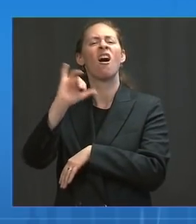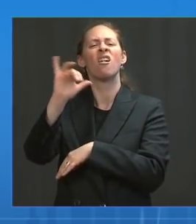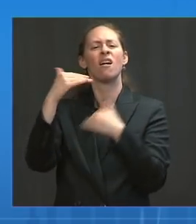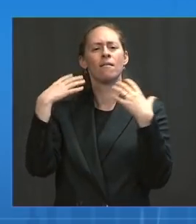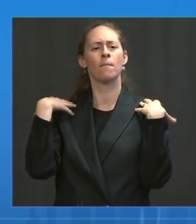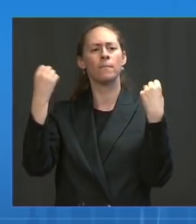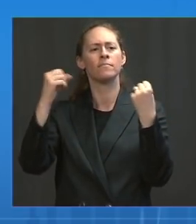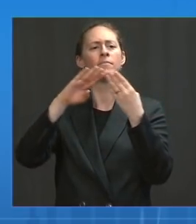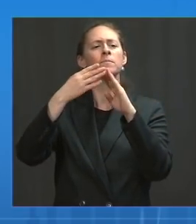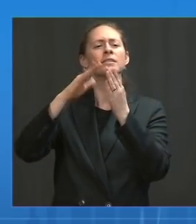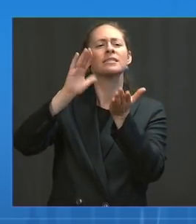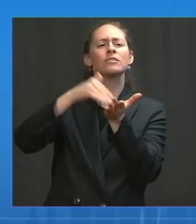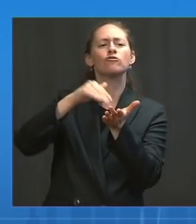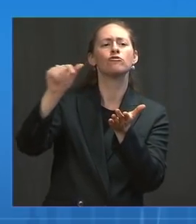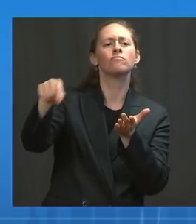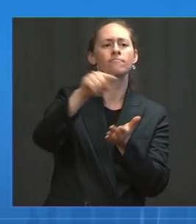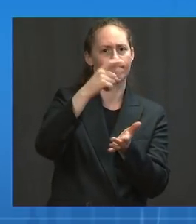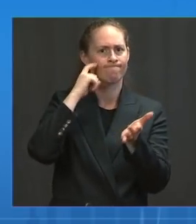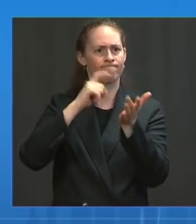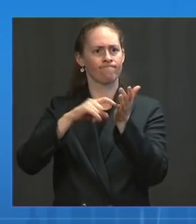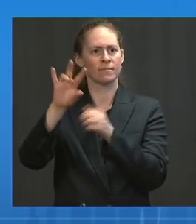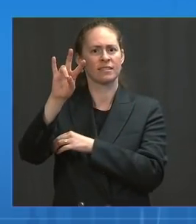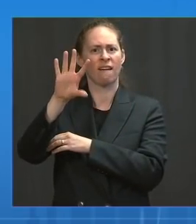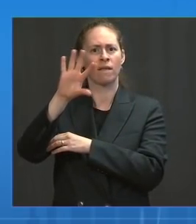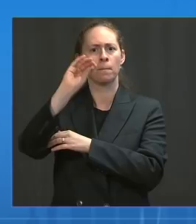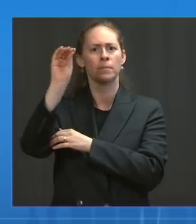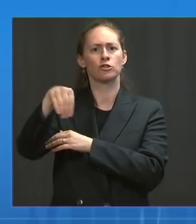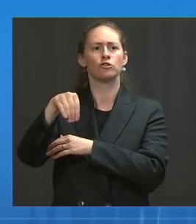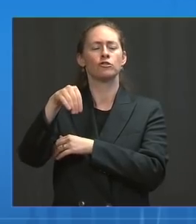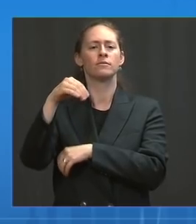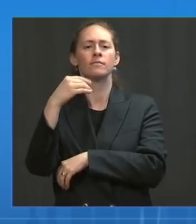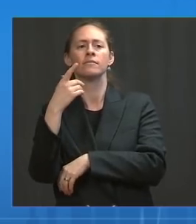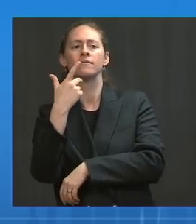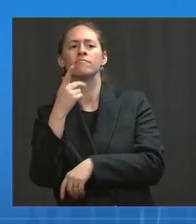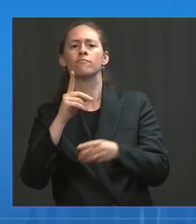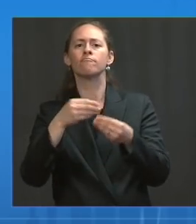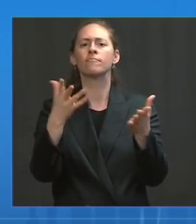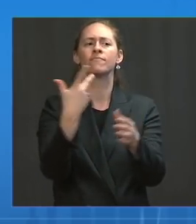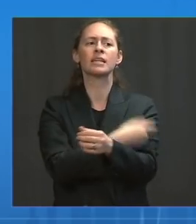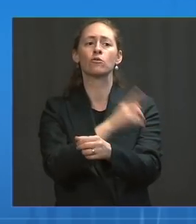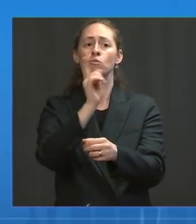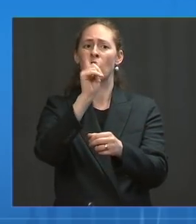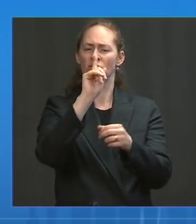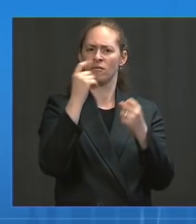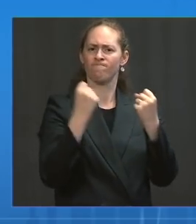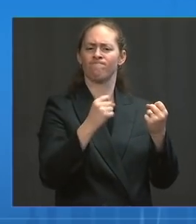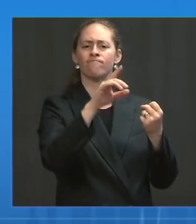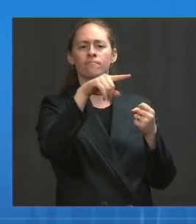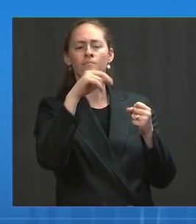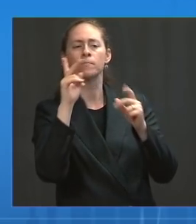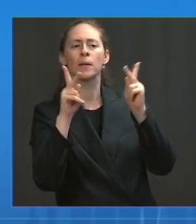vaccinated at those locations are people of color. Nearly two-thirds of those vaccinated at dialysis